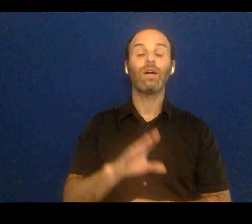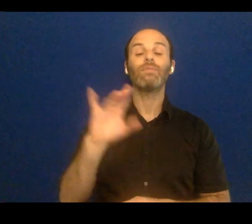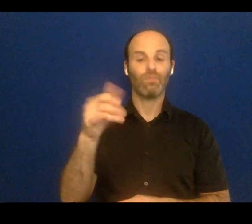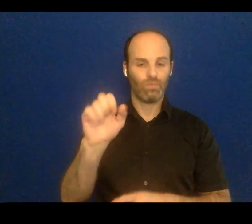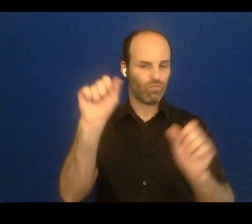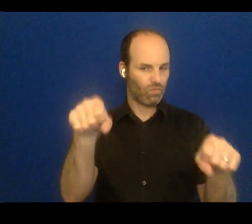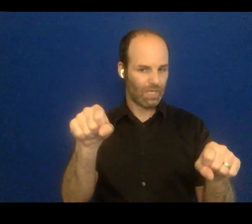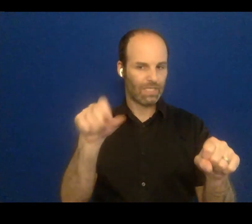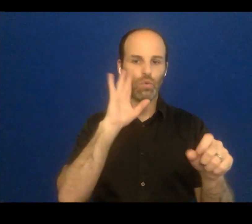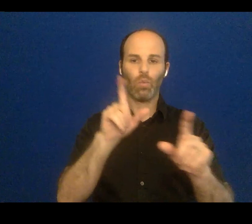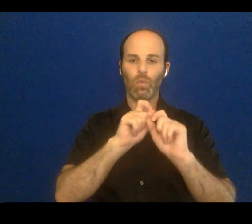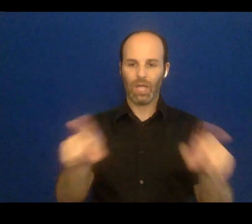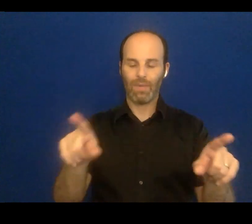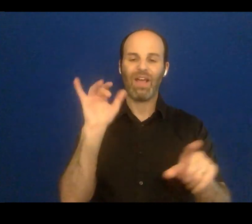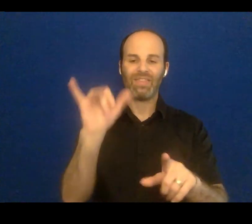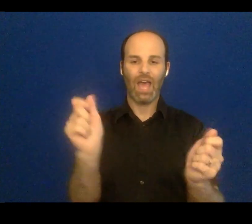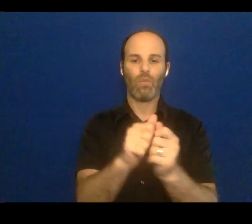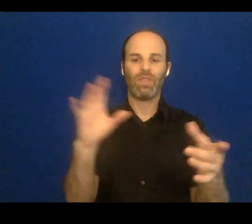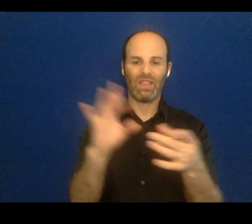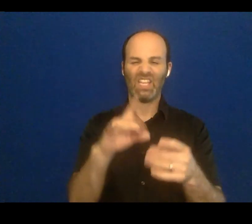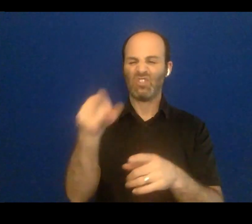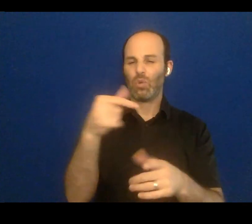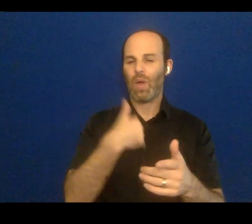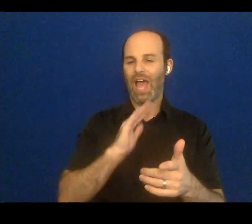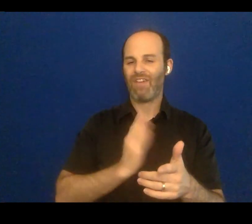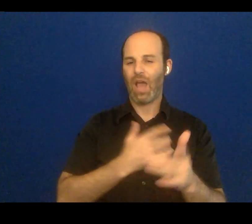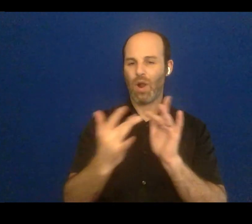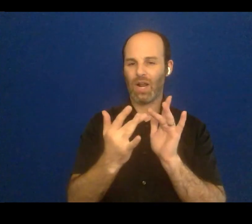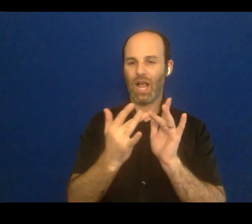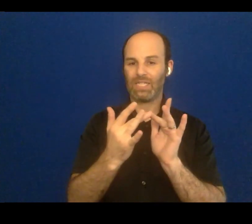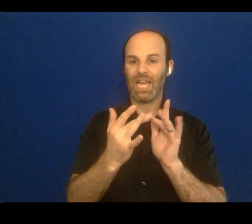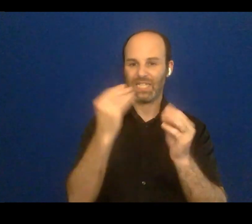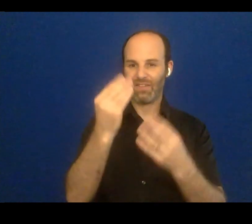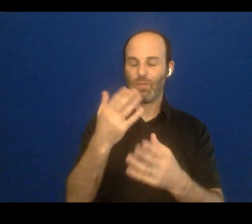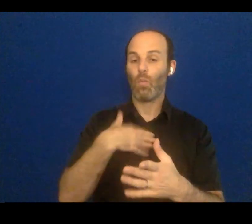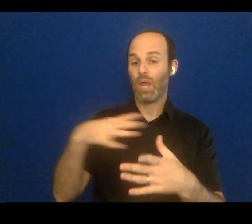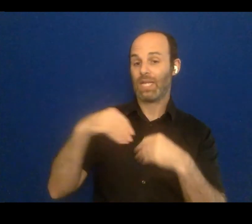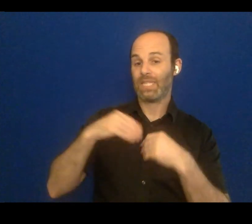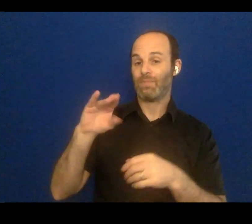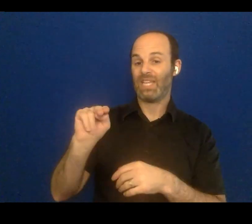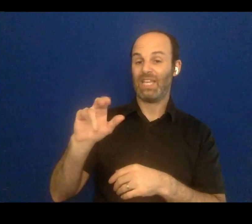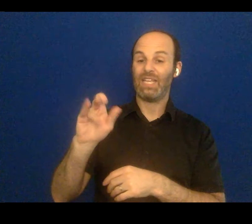WE'LL EMAIL IT WITH THE LINKS SO YOU HAVE OUR CONTACT INFORMATION AS WELL.